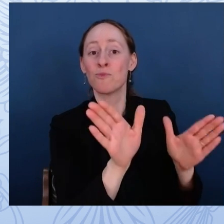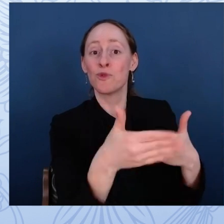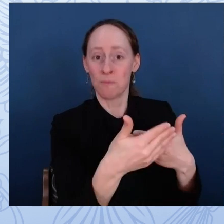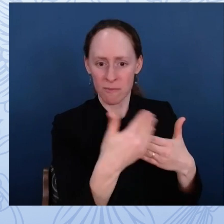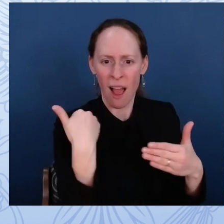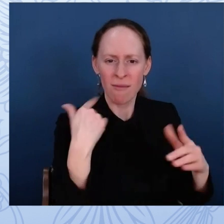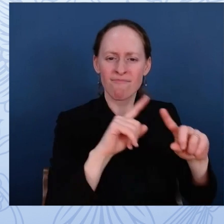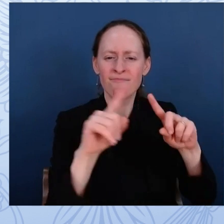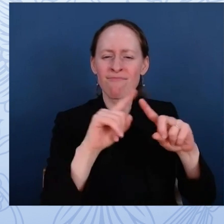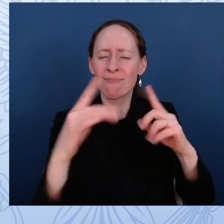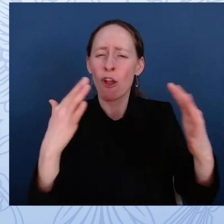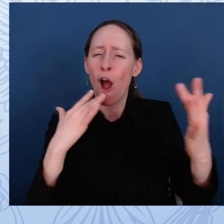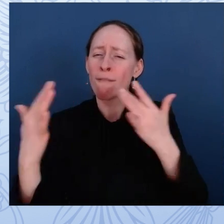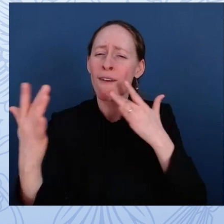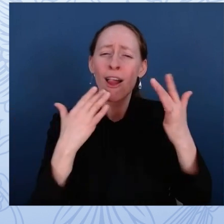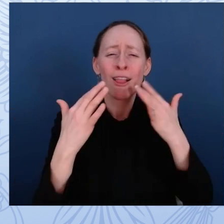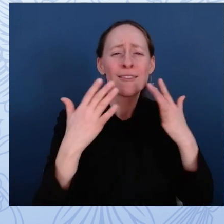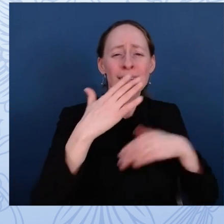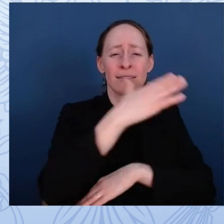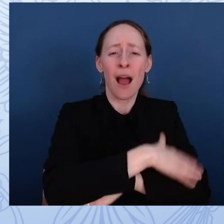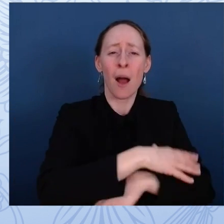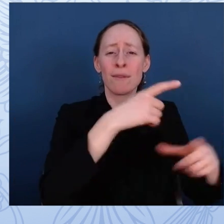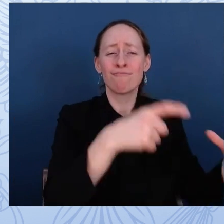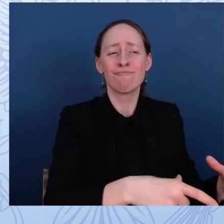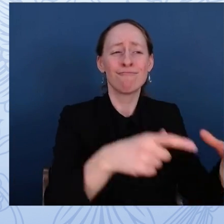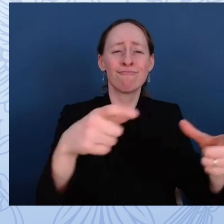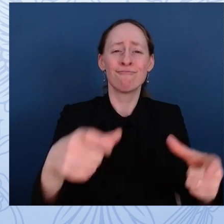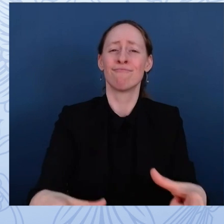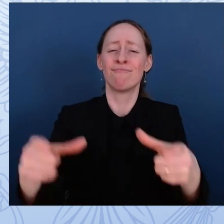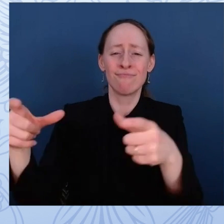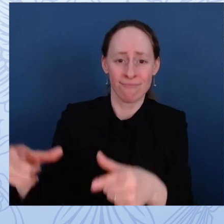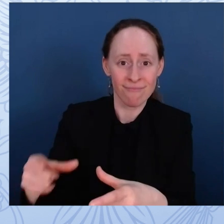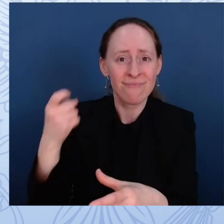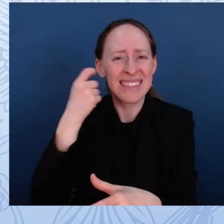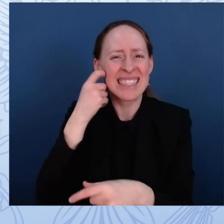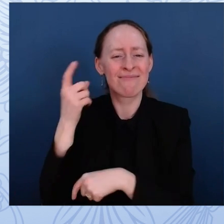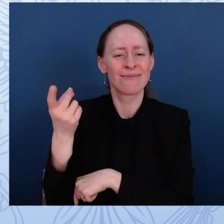filled with life. All around the room, the fresh scent of spring